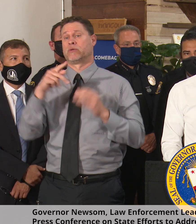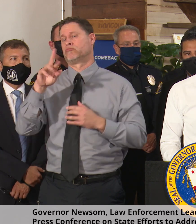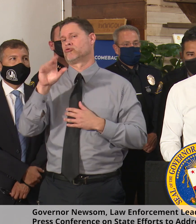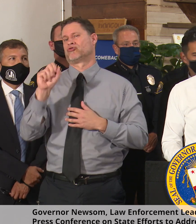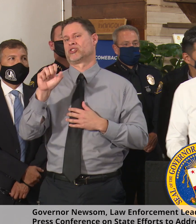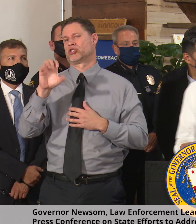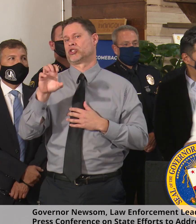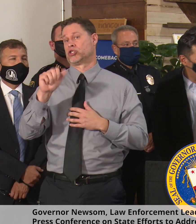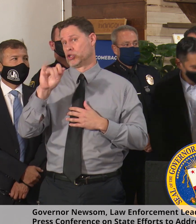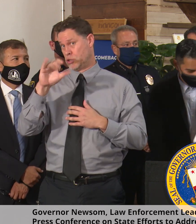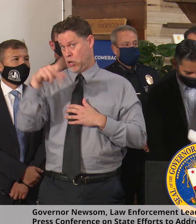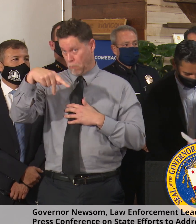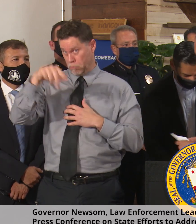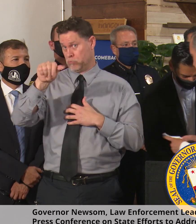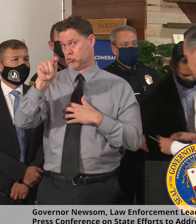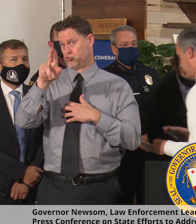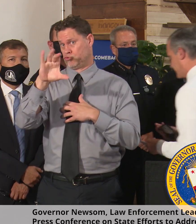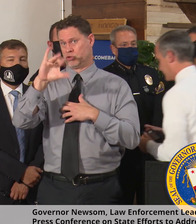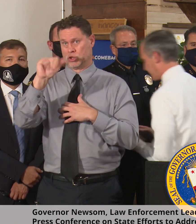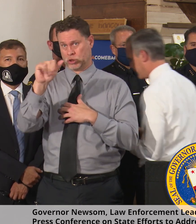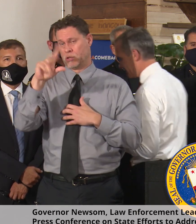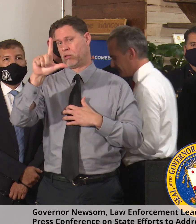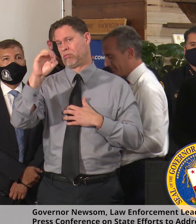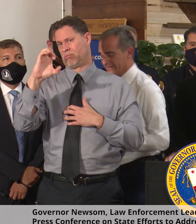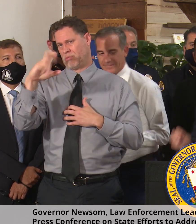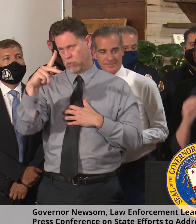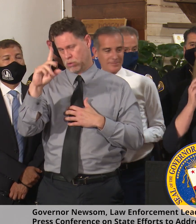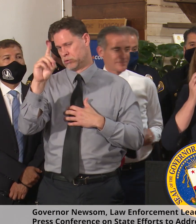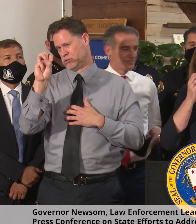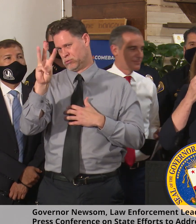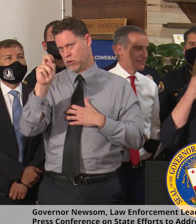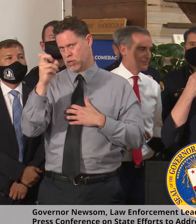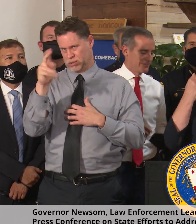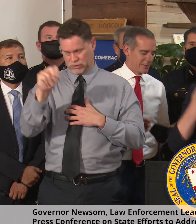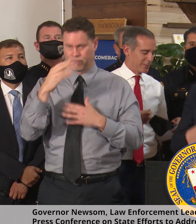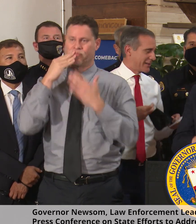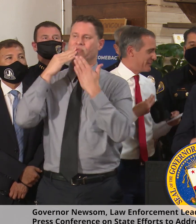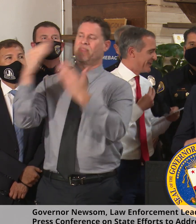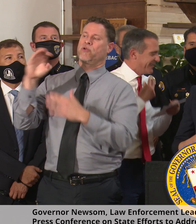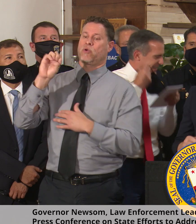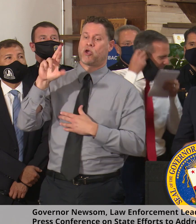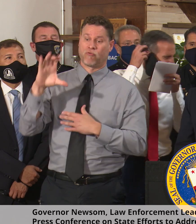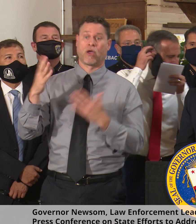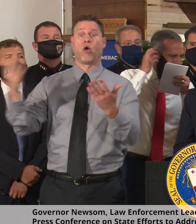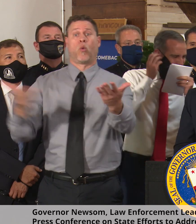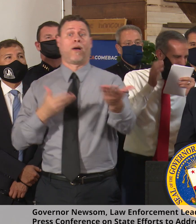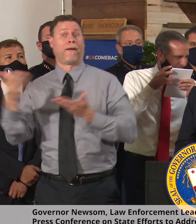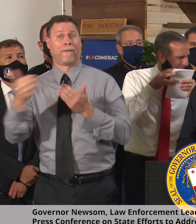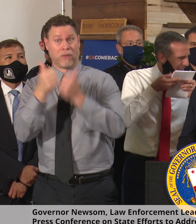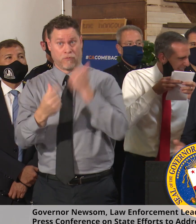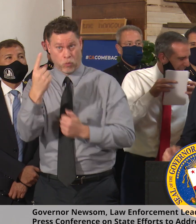Riverside. Gracias. Thank you Eric and welcome everybody and I want to thank governor Newsom